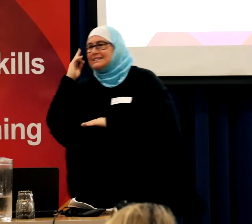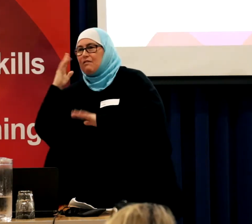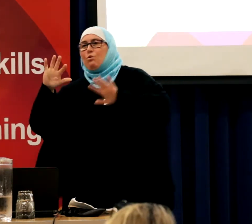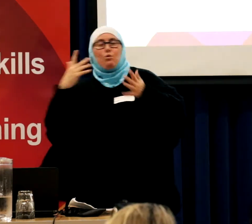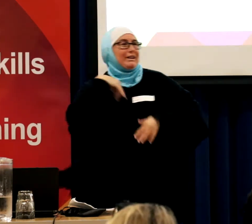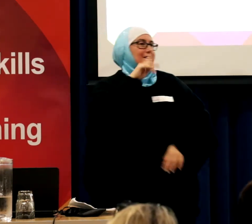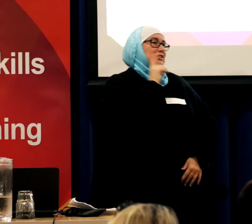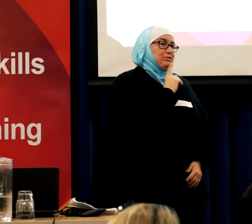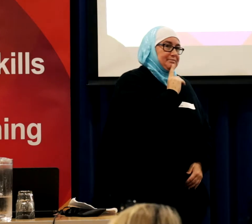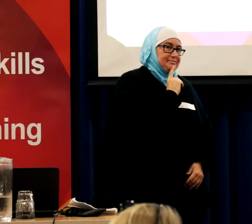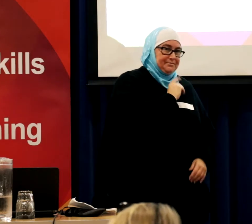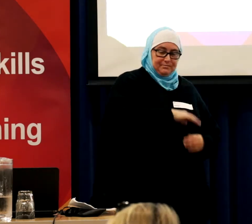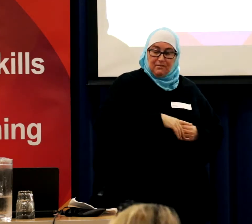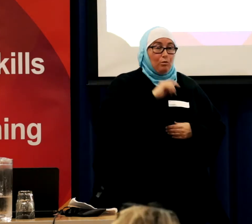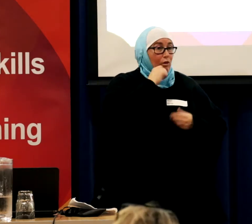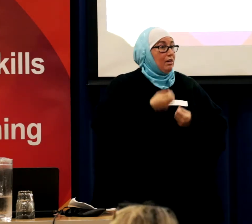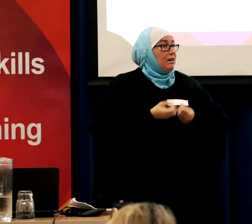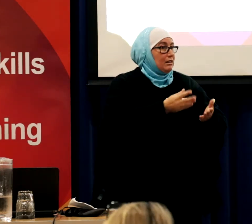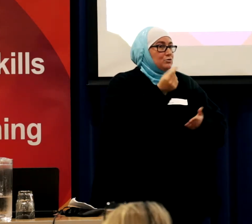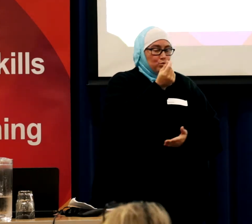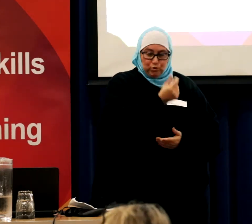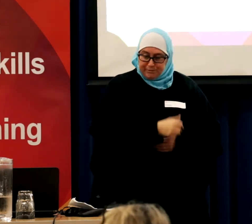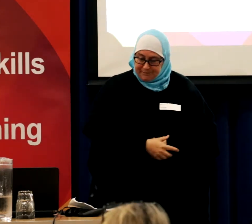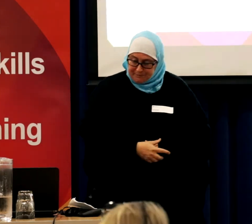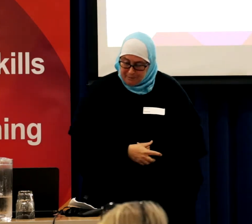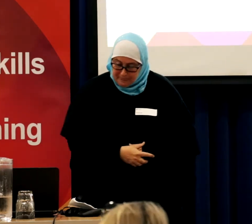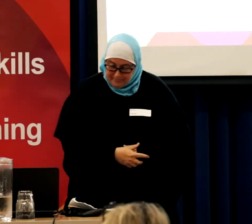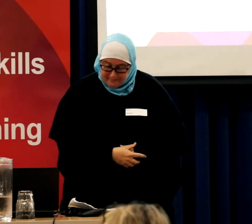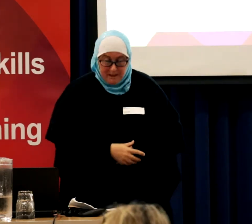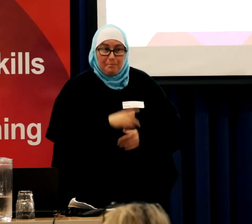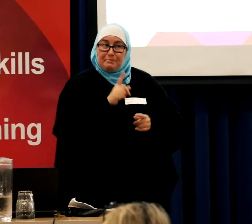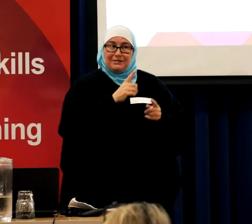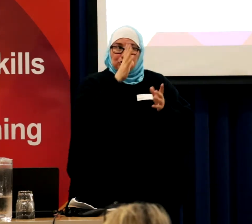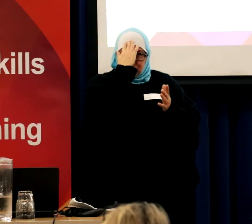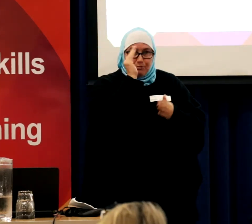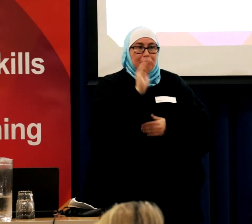communicate in the Deaf world and in the Hearing world, and I’ll explain that soon.